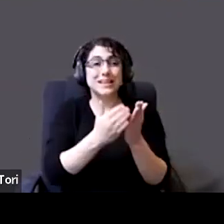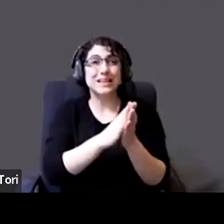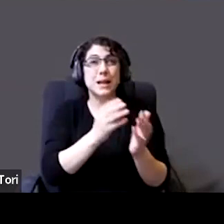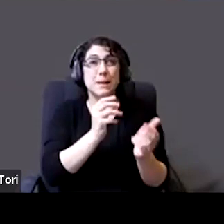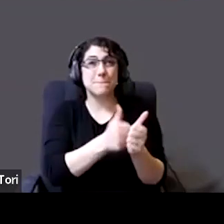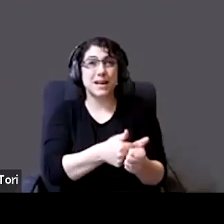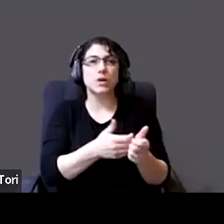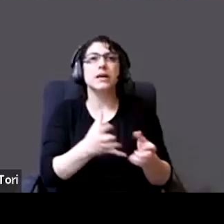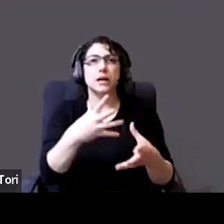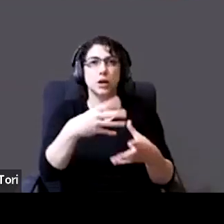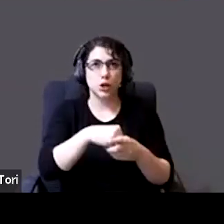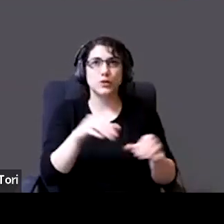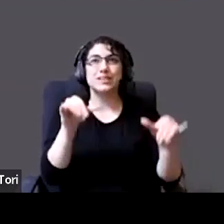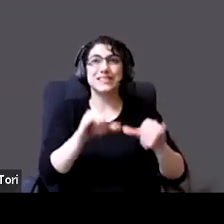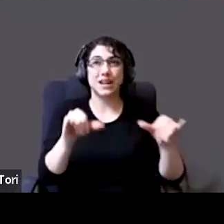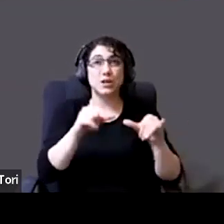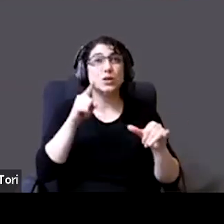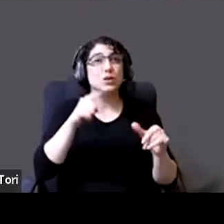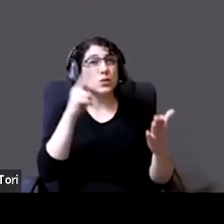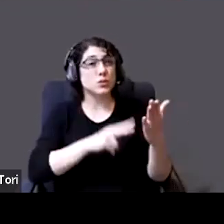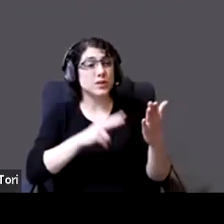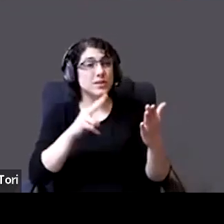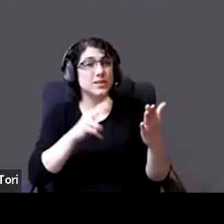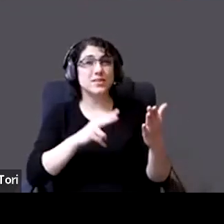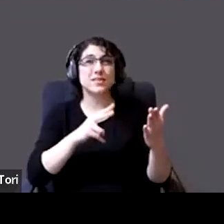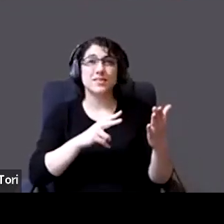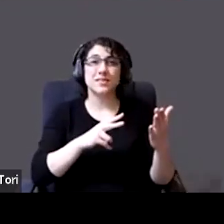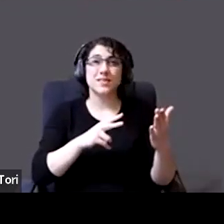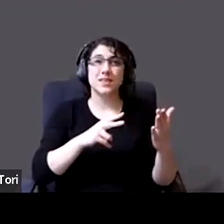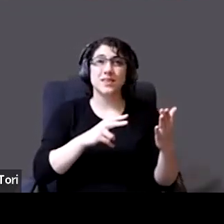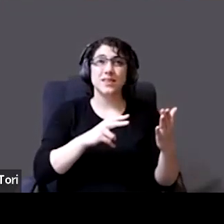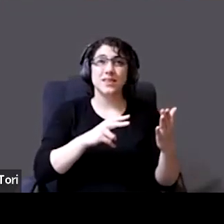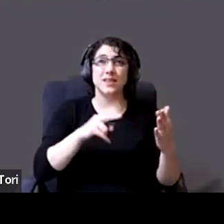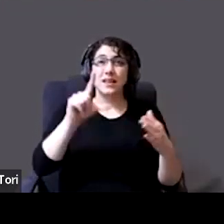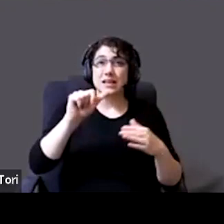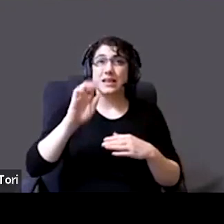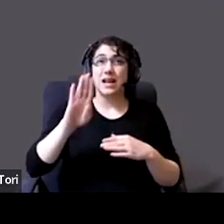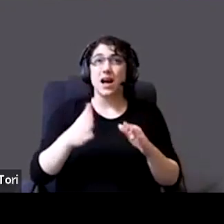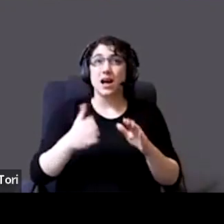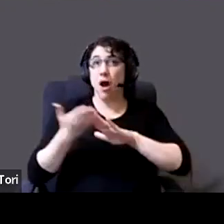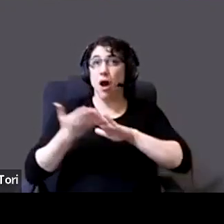But you would read the manual as a laboratory operations manual. It includes all the quality standards,